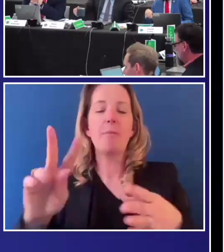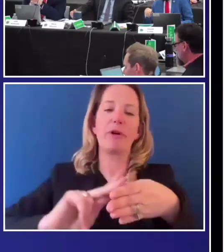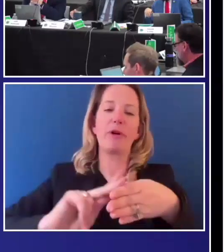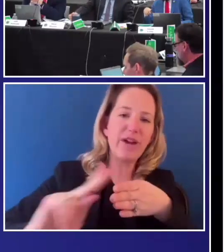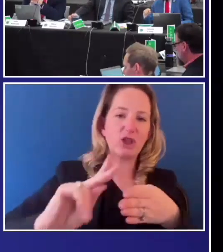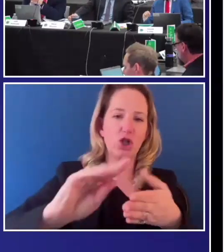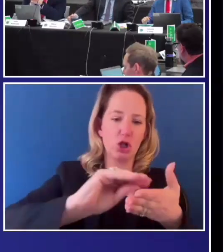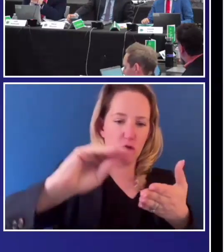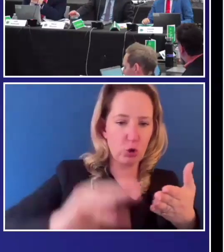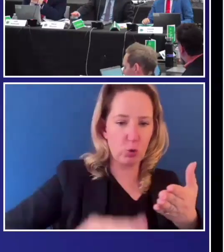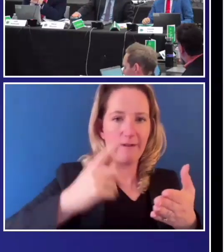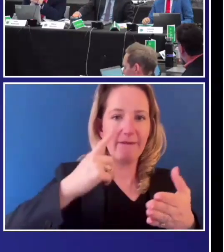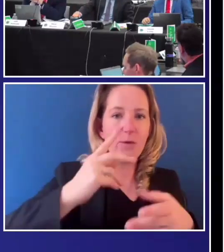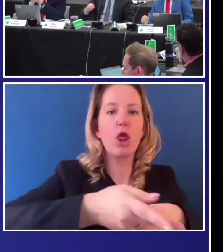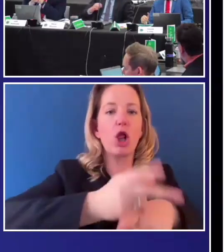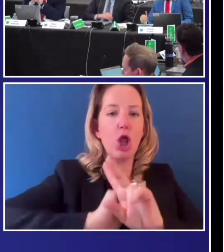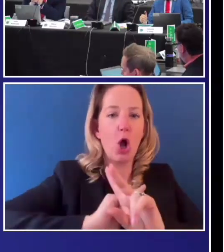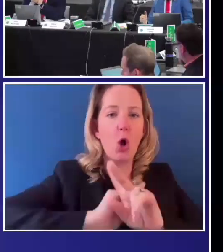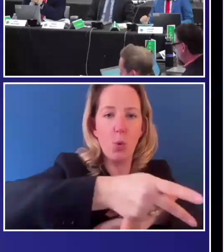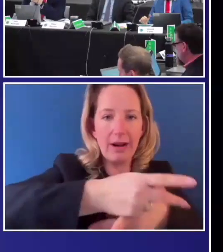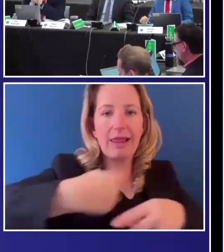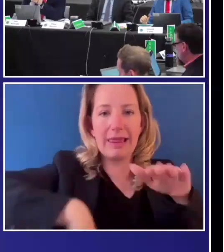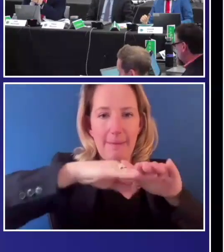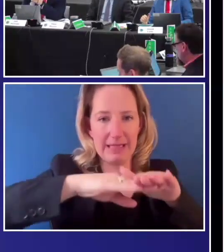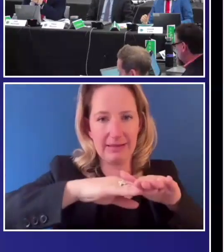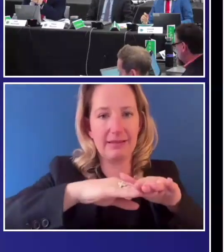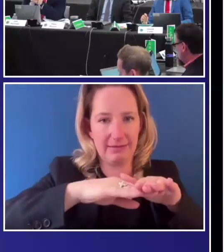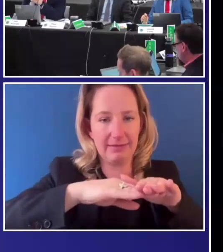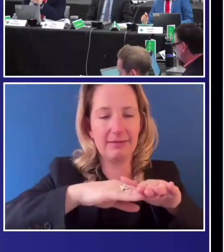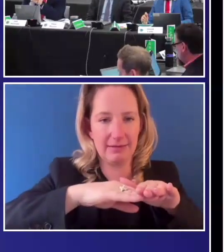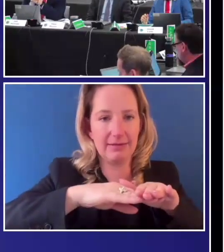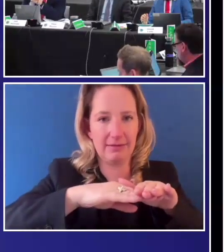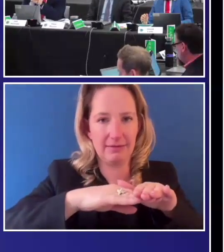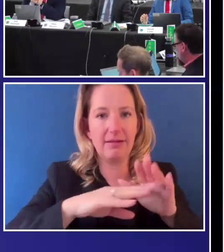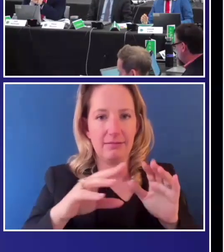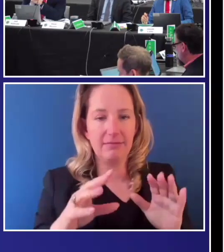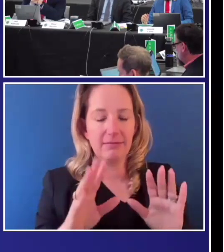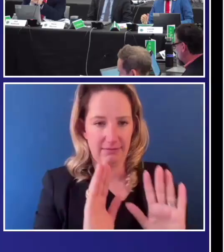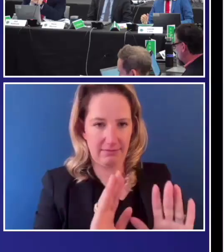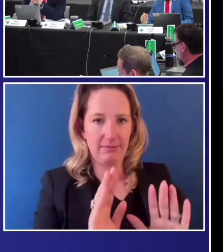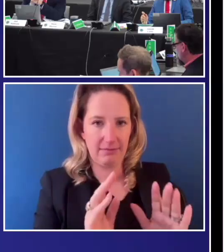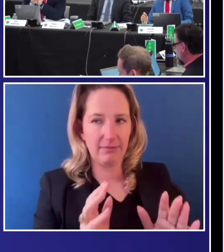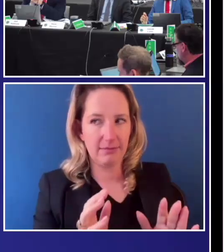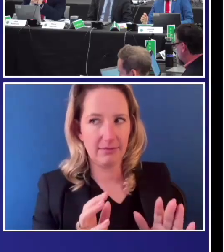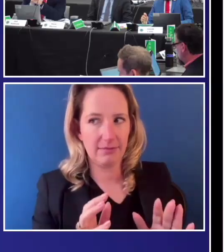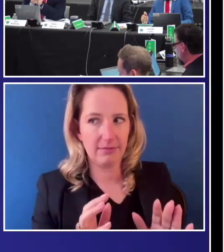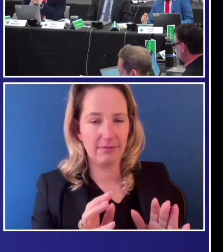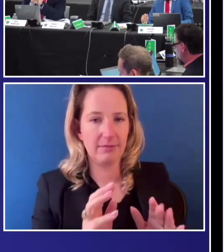the purposes of loan limits. That -- the definition --